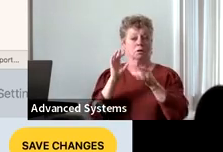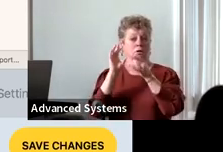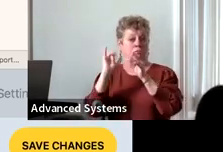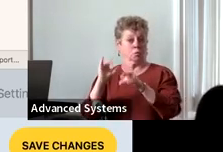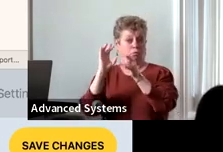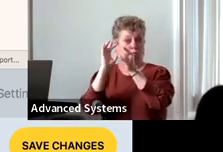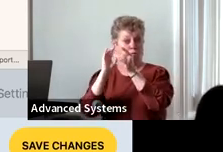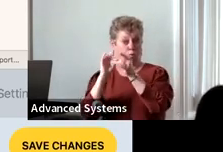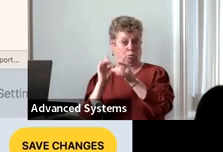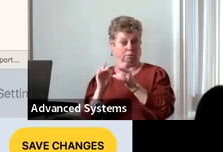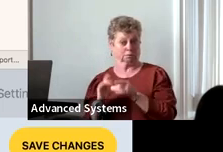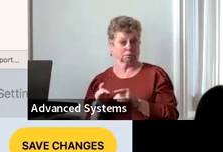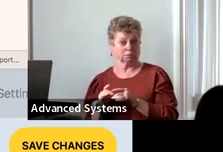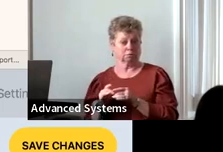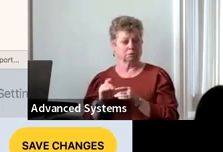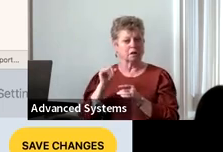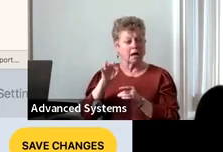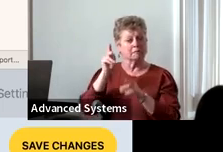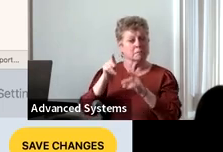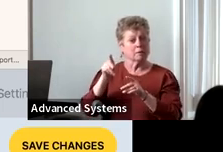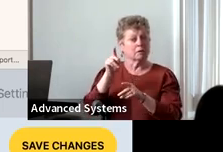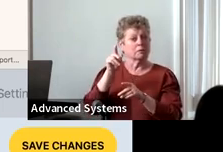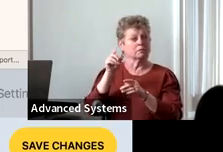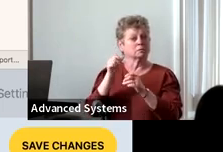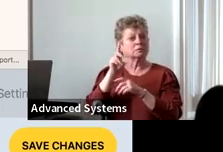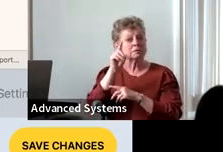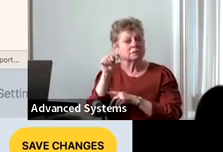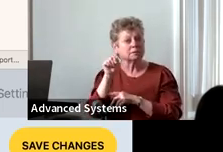relate to whether or not persons with disability in HRM